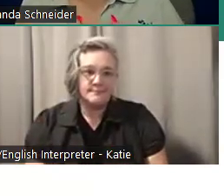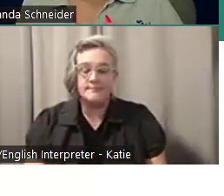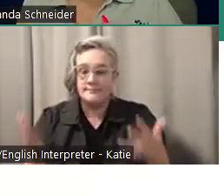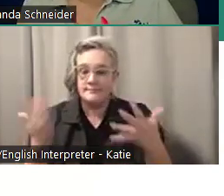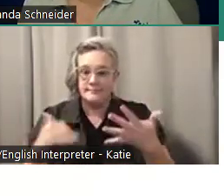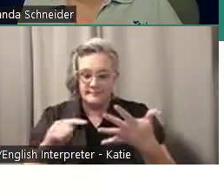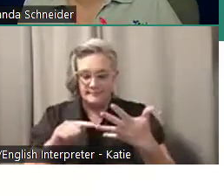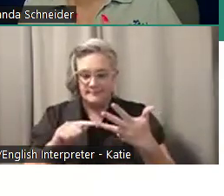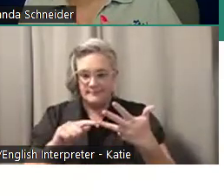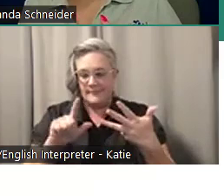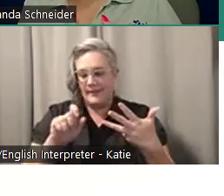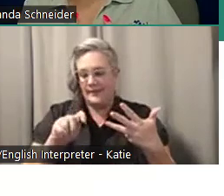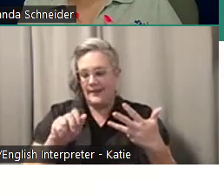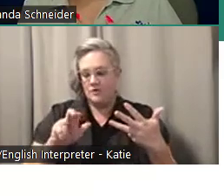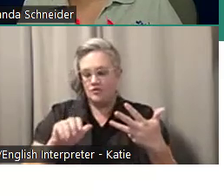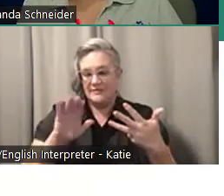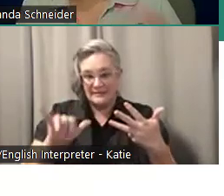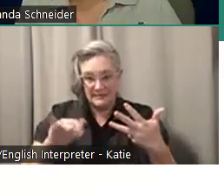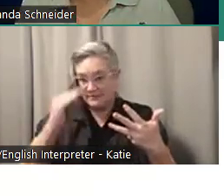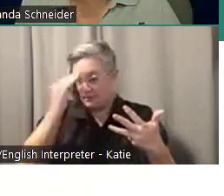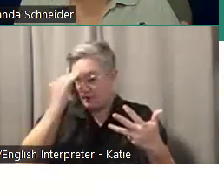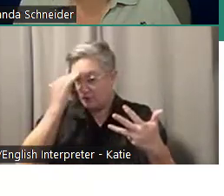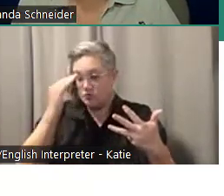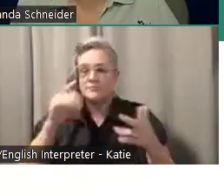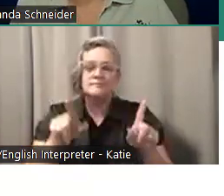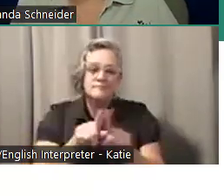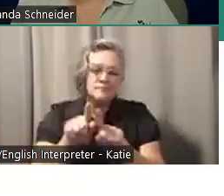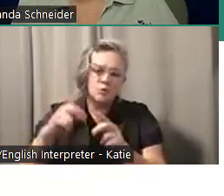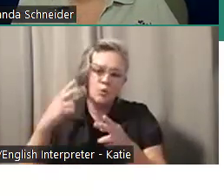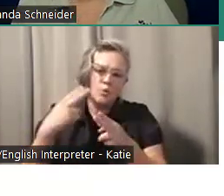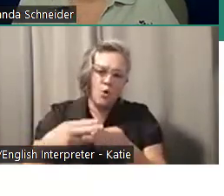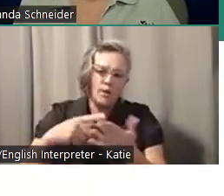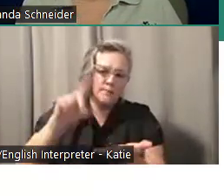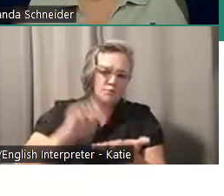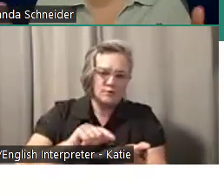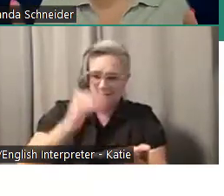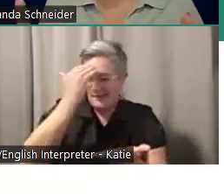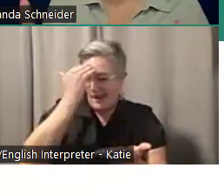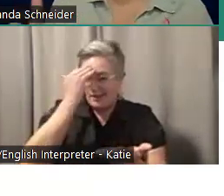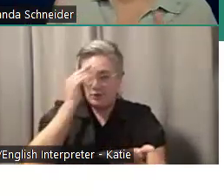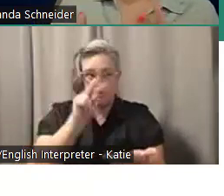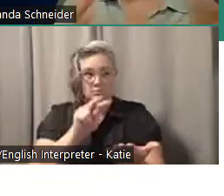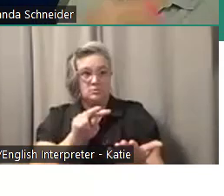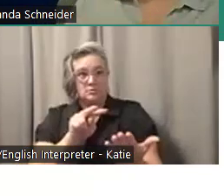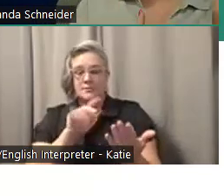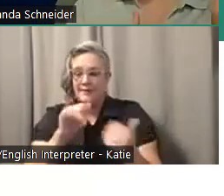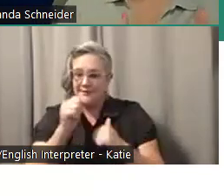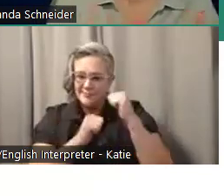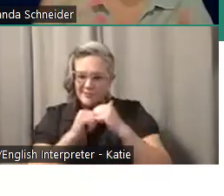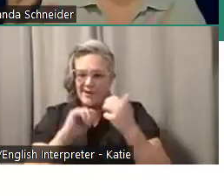Next is literacy knowledge, or also called print knowledge is another way, and it's really that structure of how a book